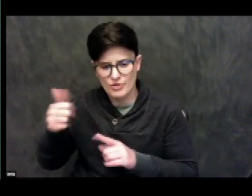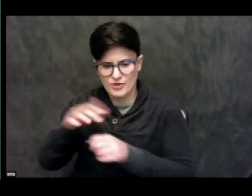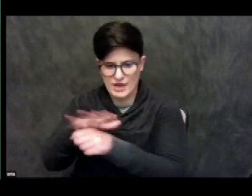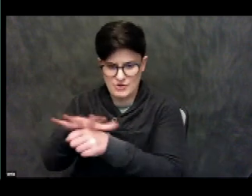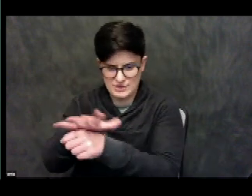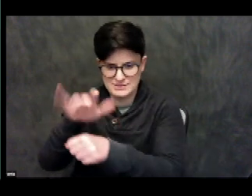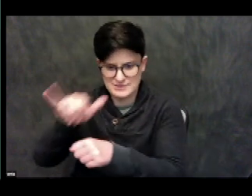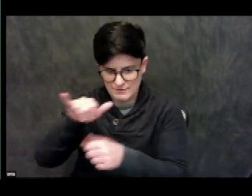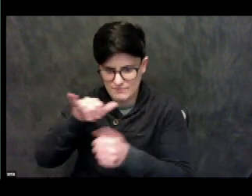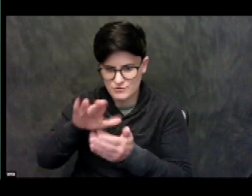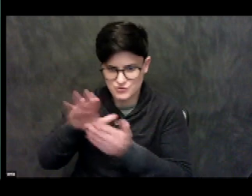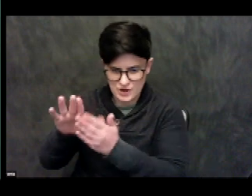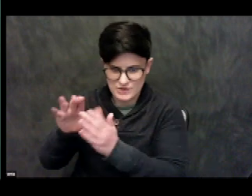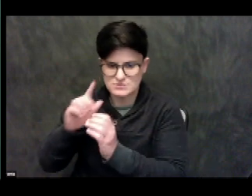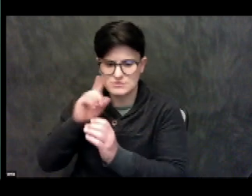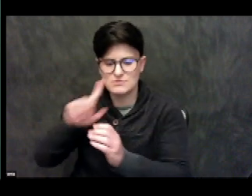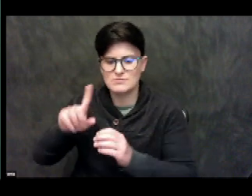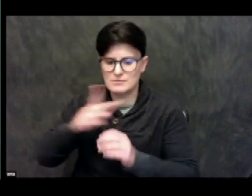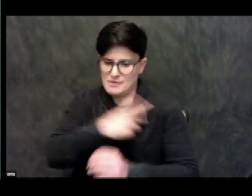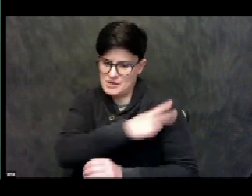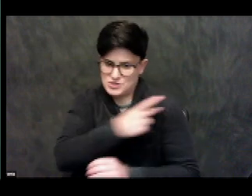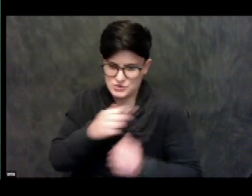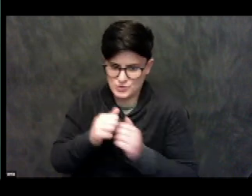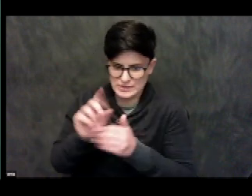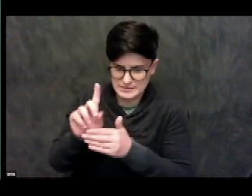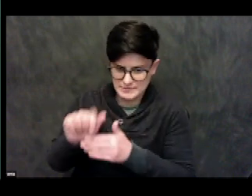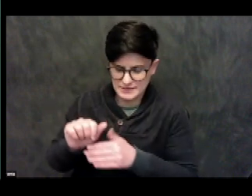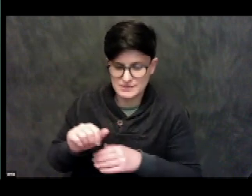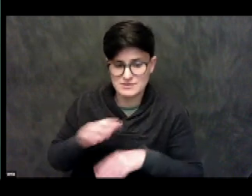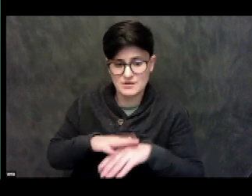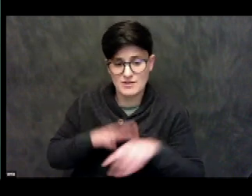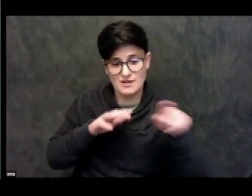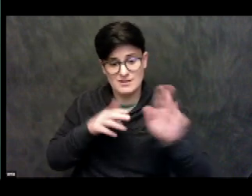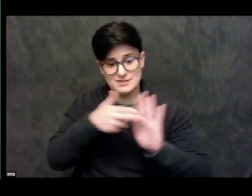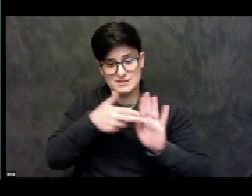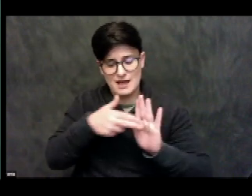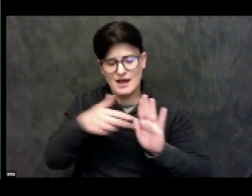On this slide, I've listed a number of areas of preconception education.